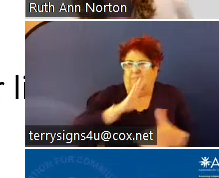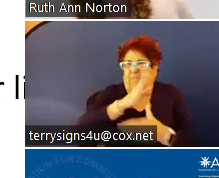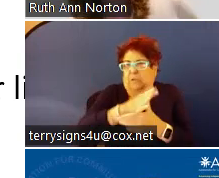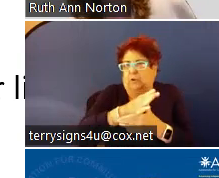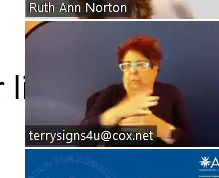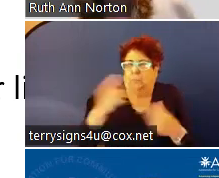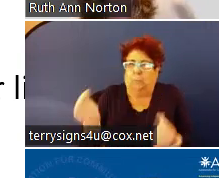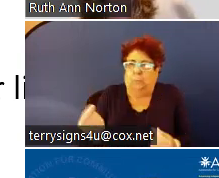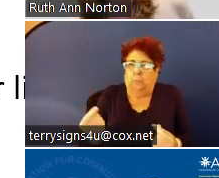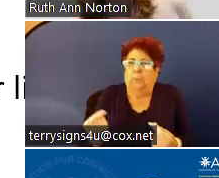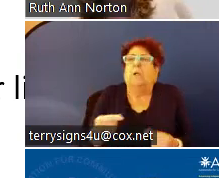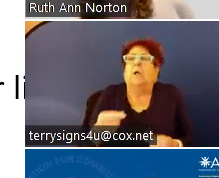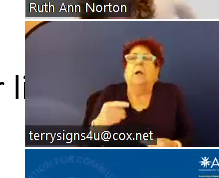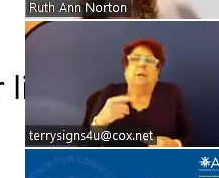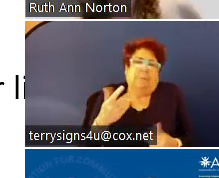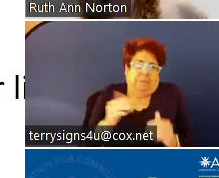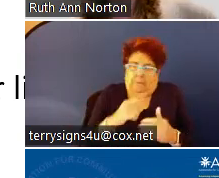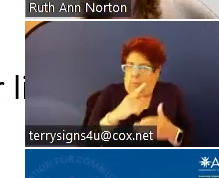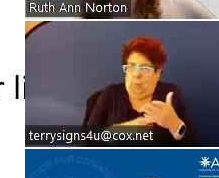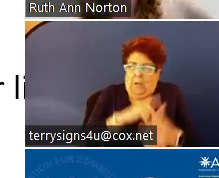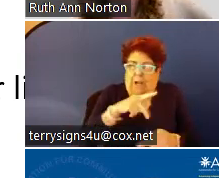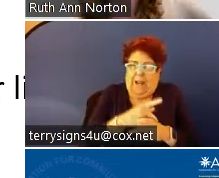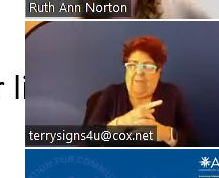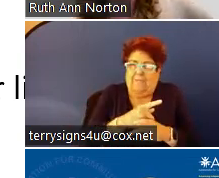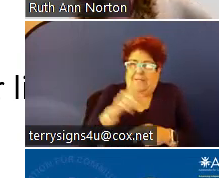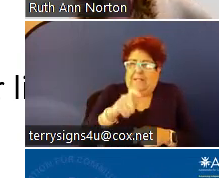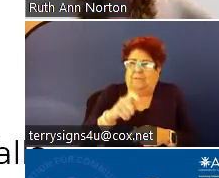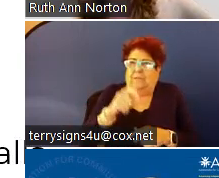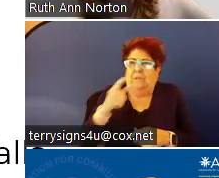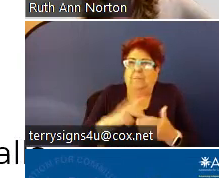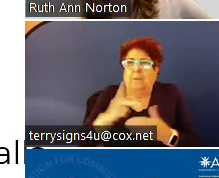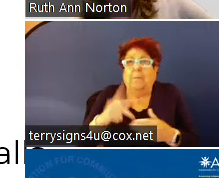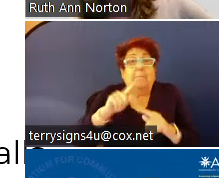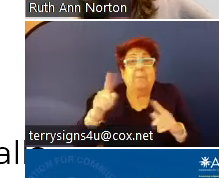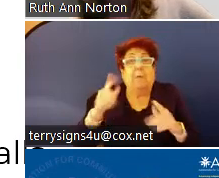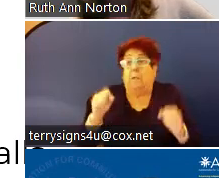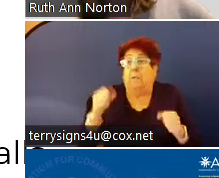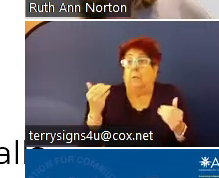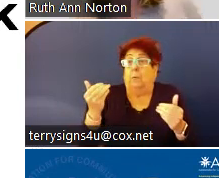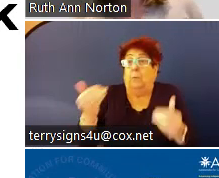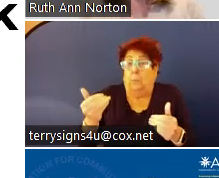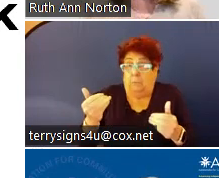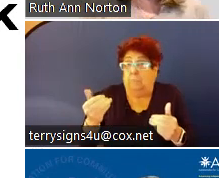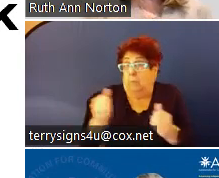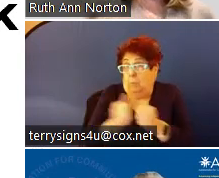and what those needs are in this program but we can move on to questions, please. OK! Alright,